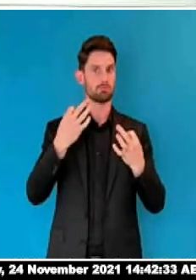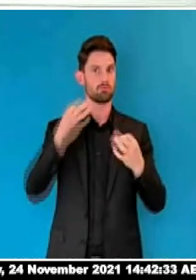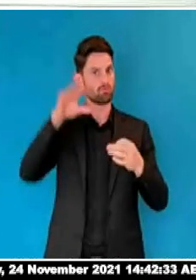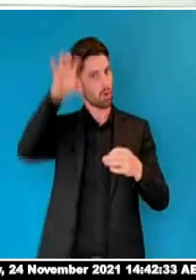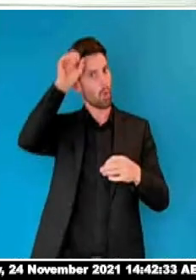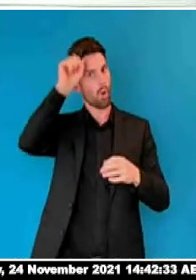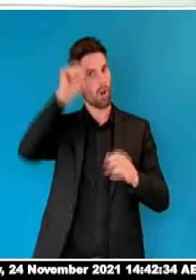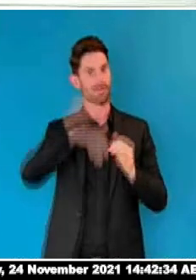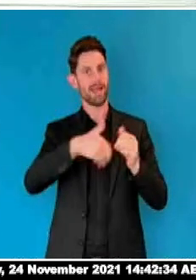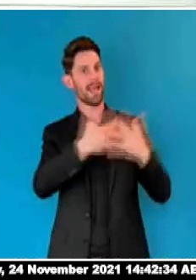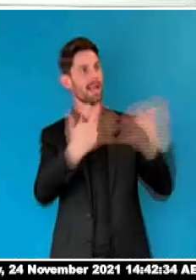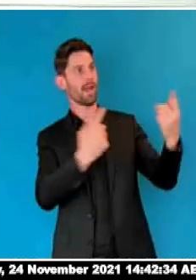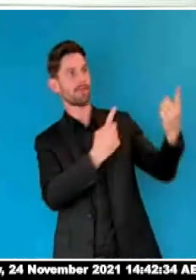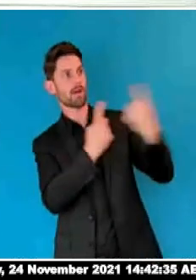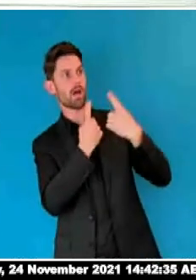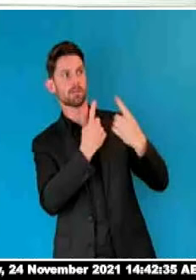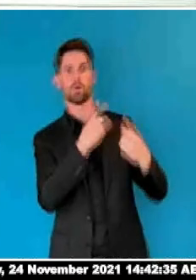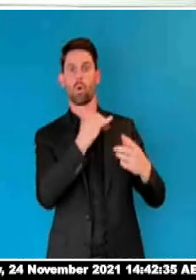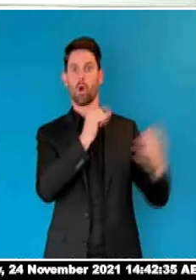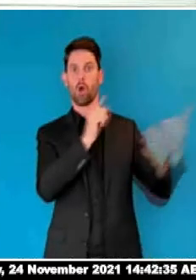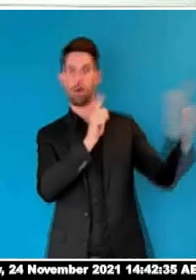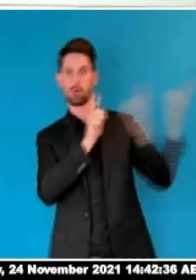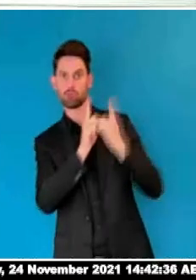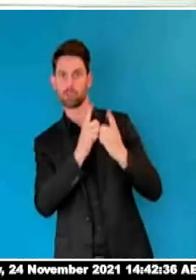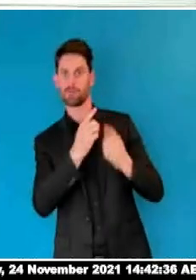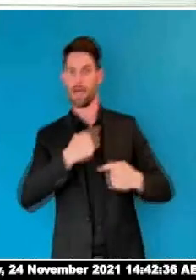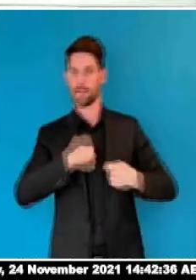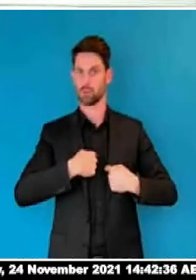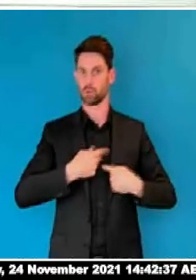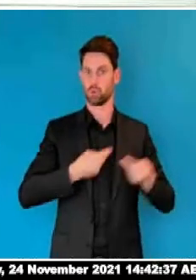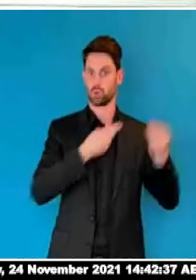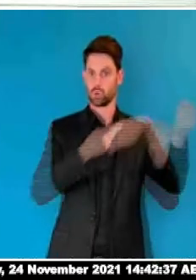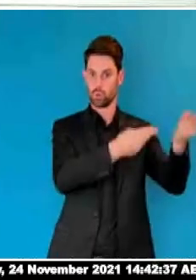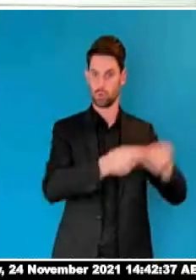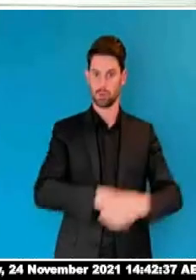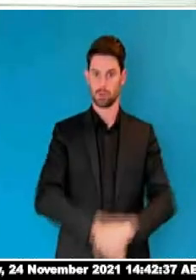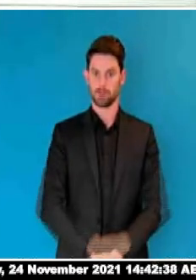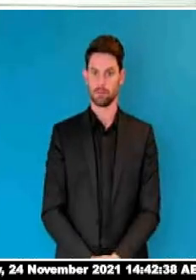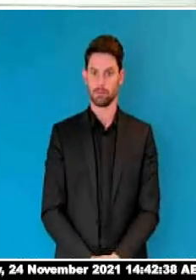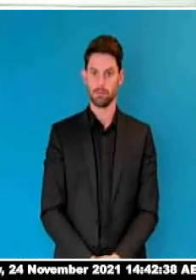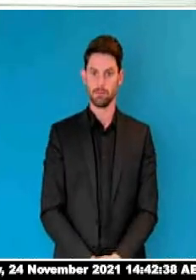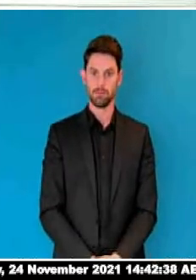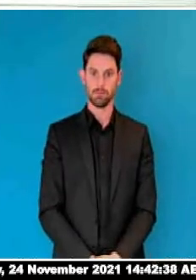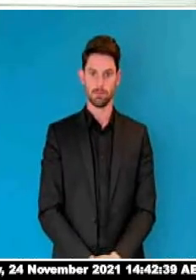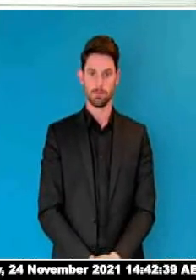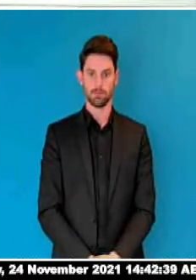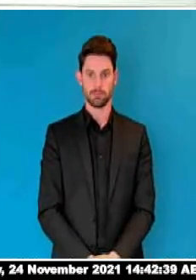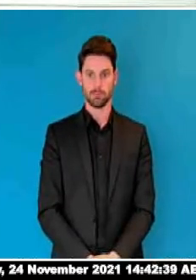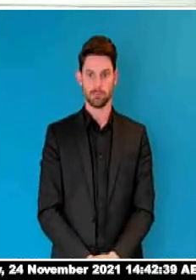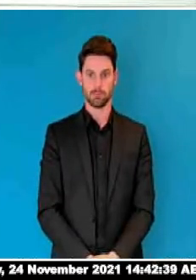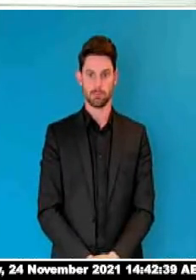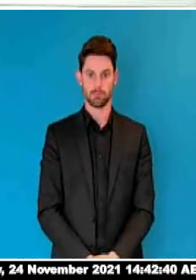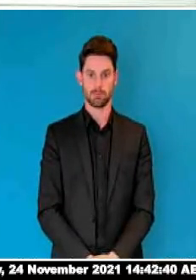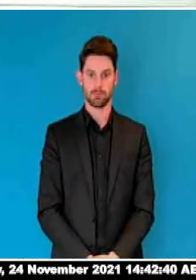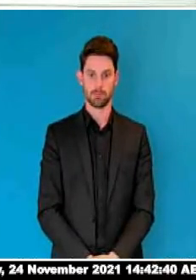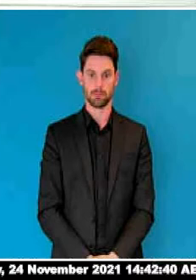Ms Baxter or anybody else on the panel, have you had occasion to